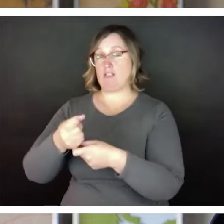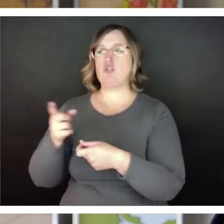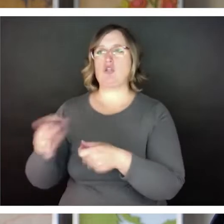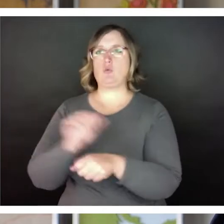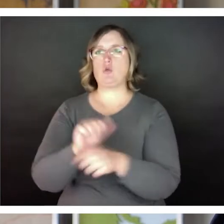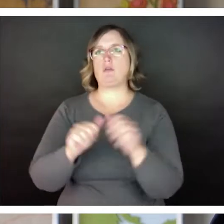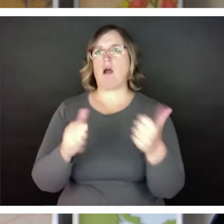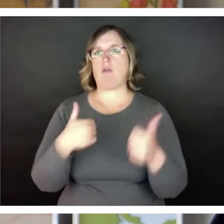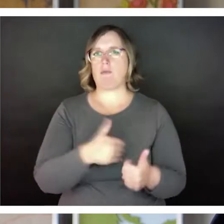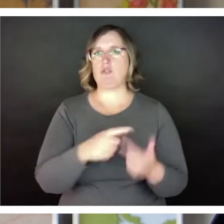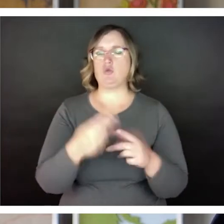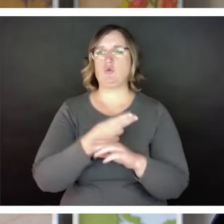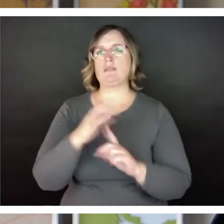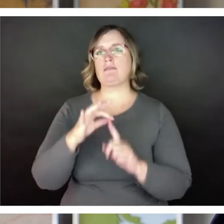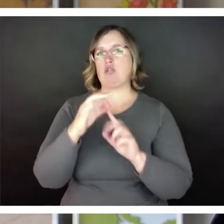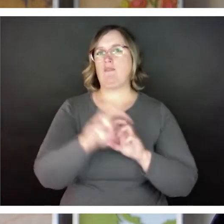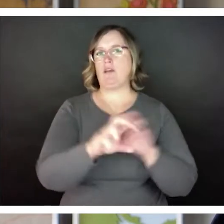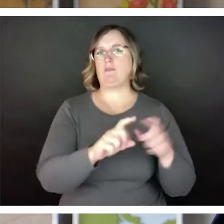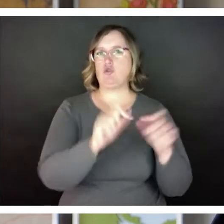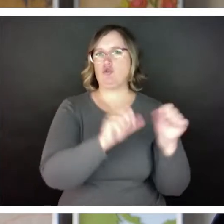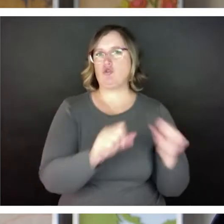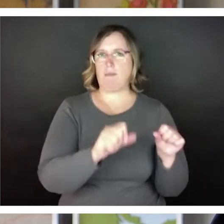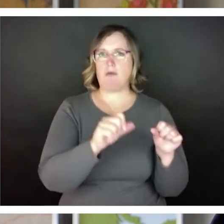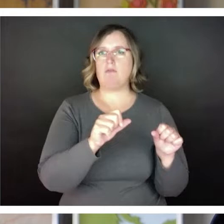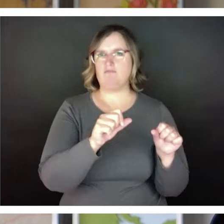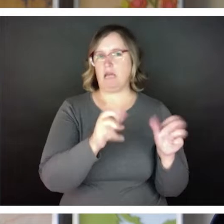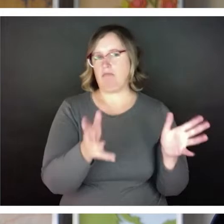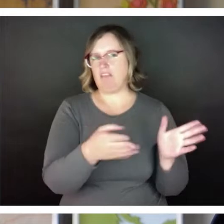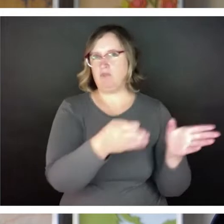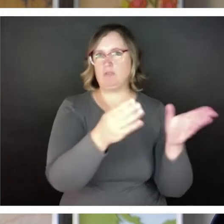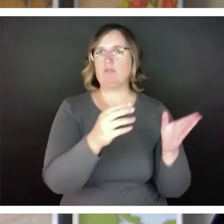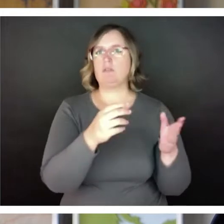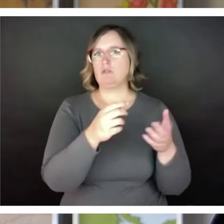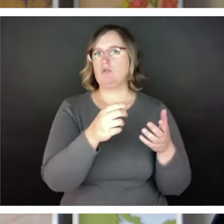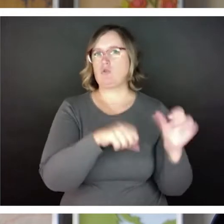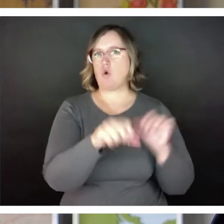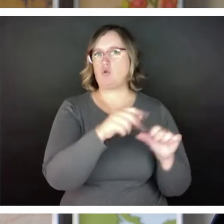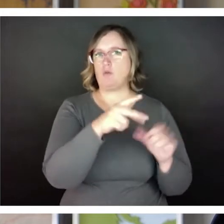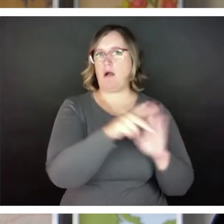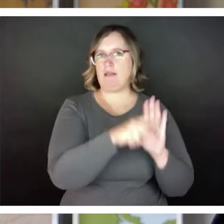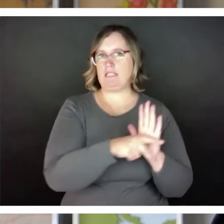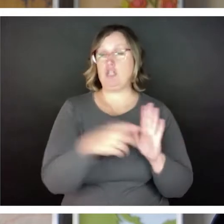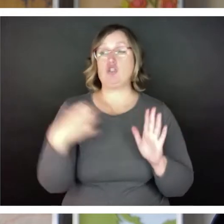to use special investments to shape social policy. Ms. Adam chairs the board of the Albina Vision Trust